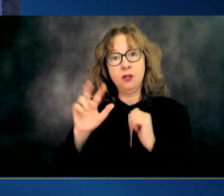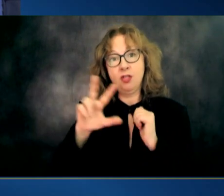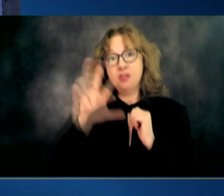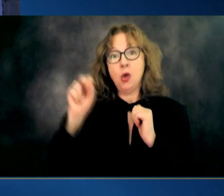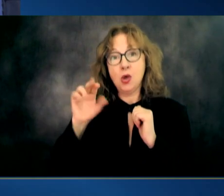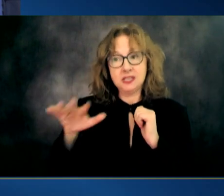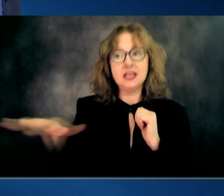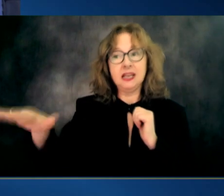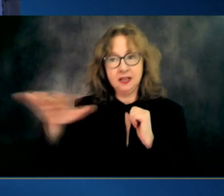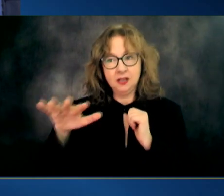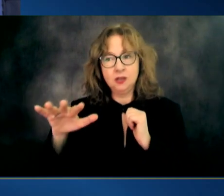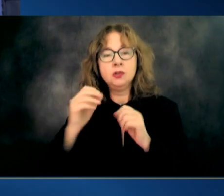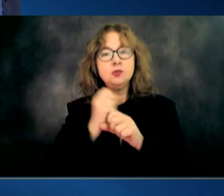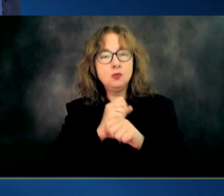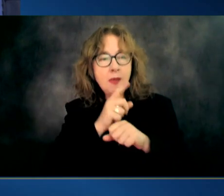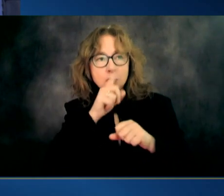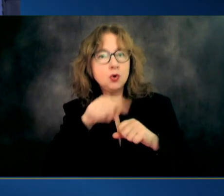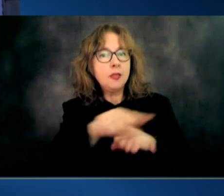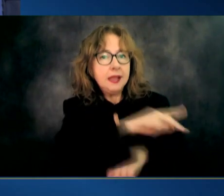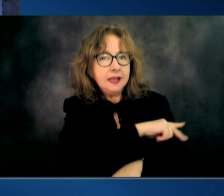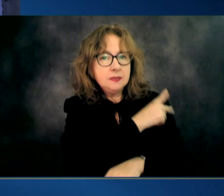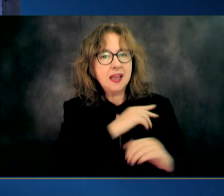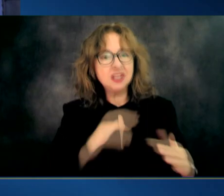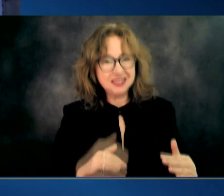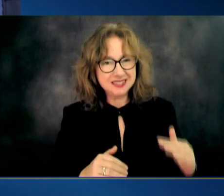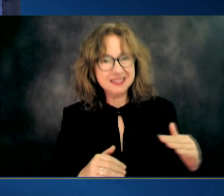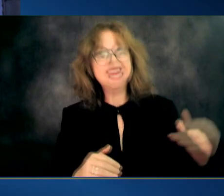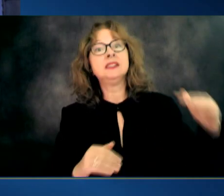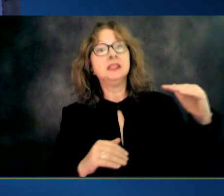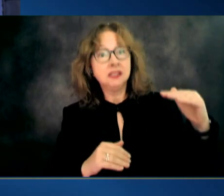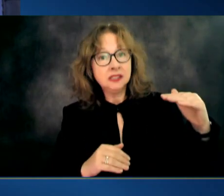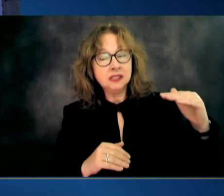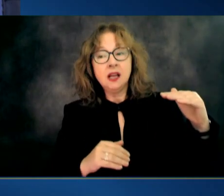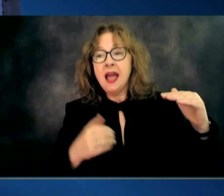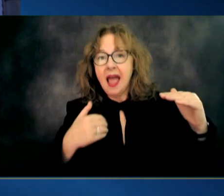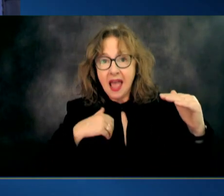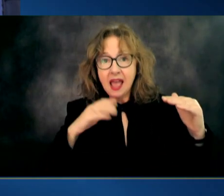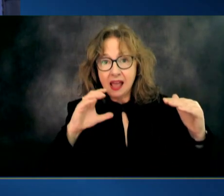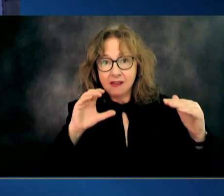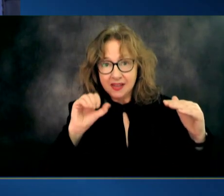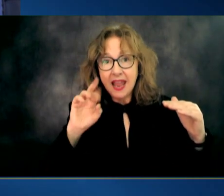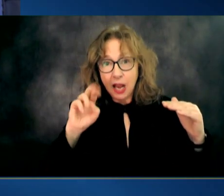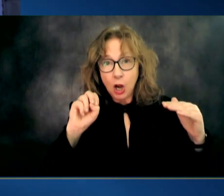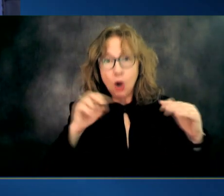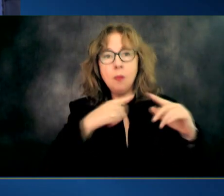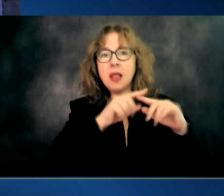to the best of our ability, not only in care, but stay in care through adulthood.